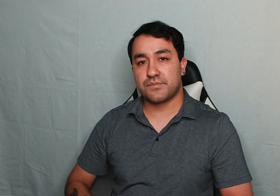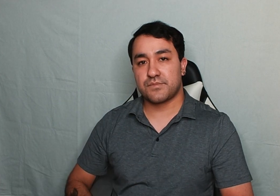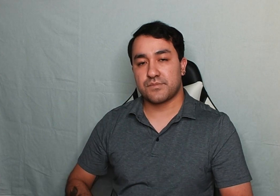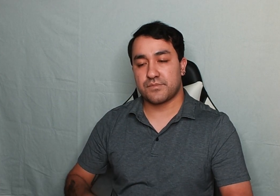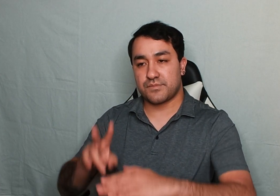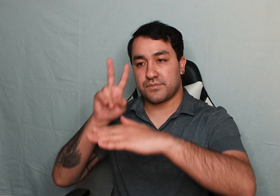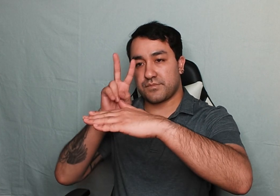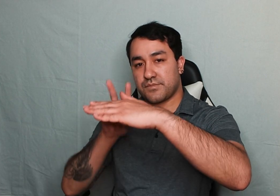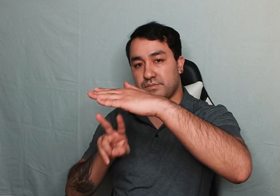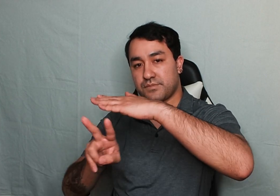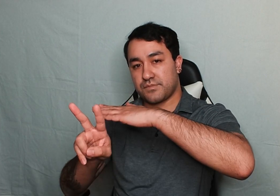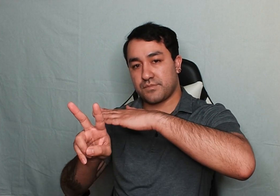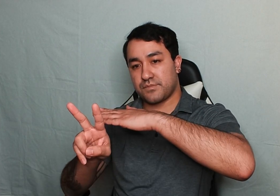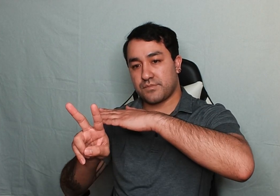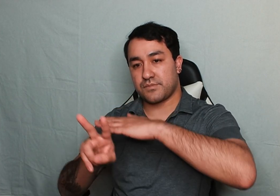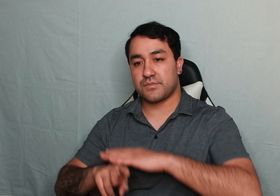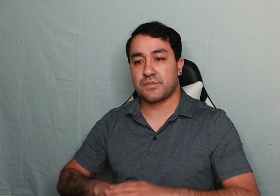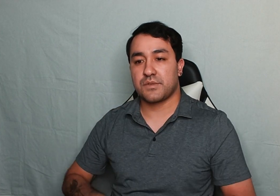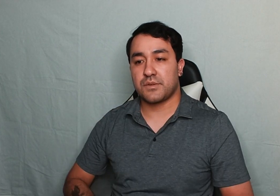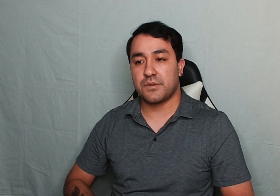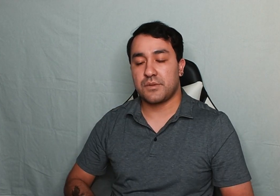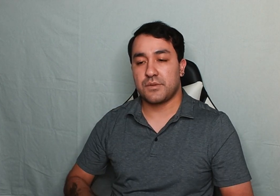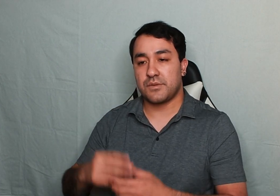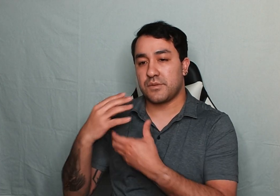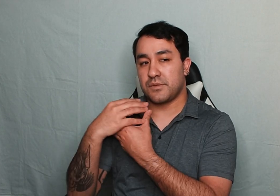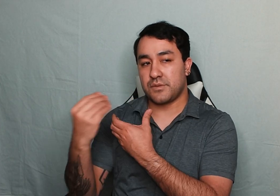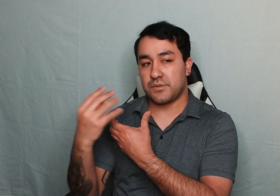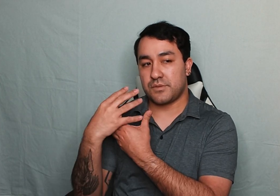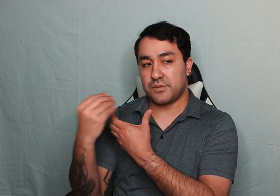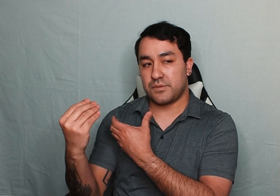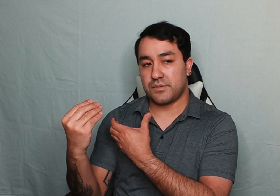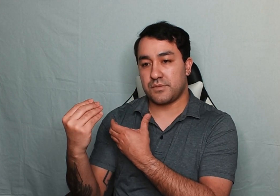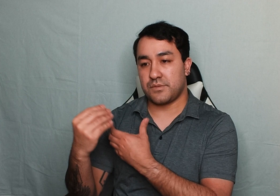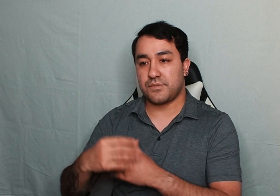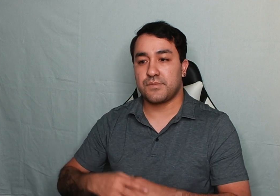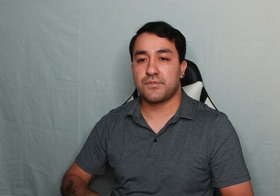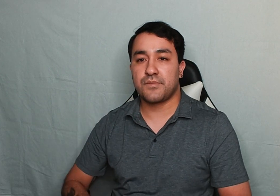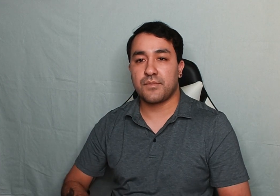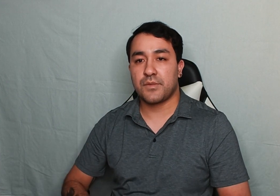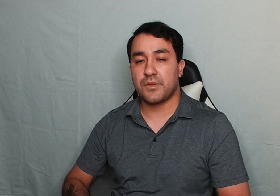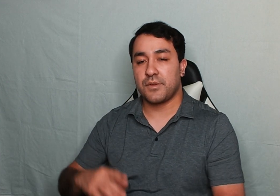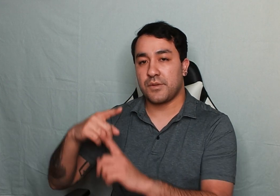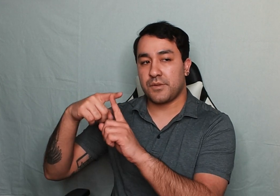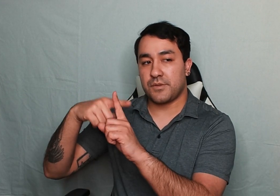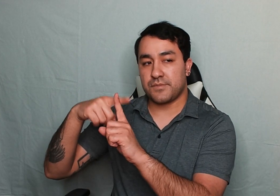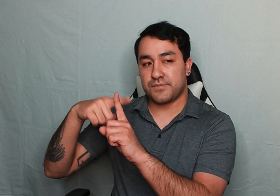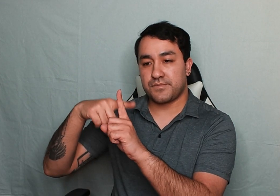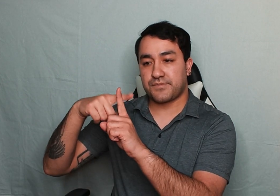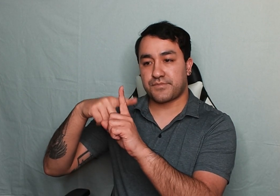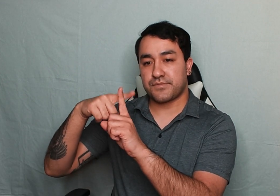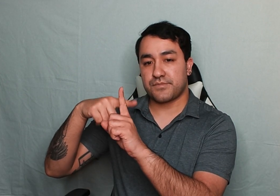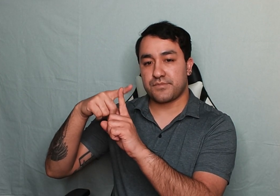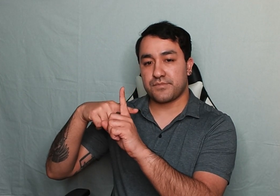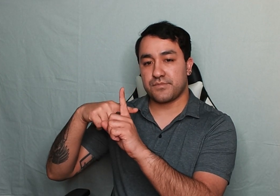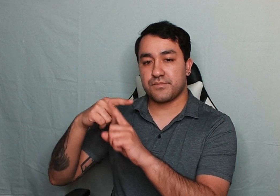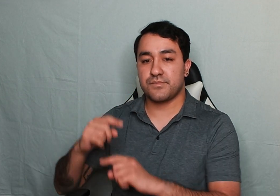PREDICT OUTSIDE TEMPERATURE